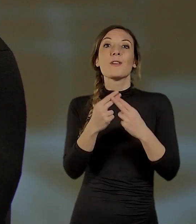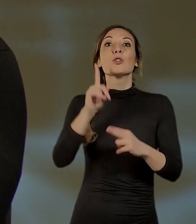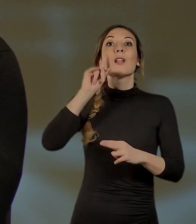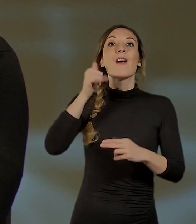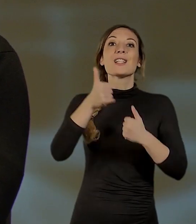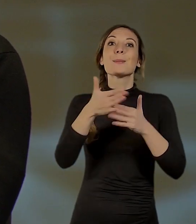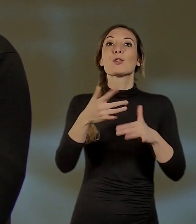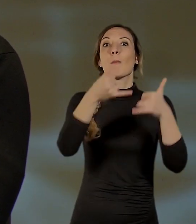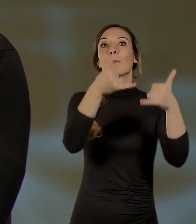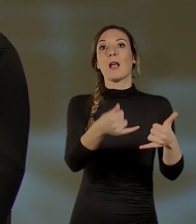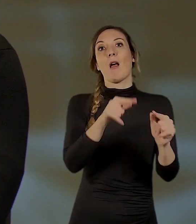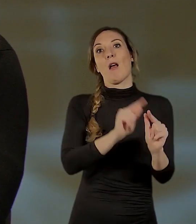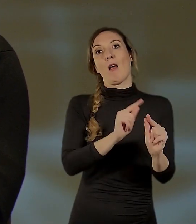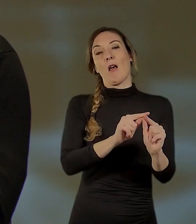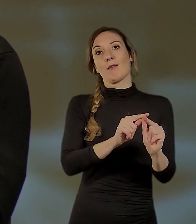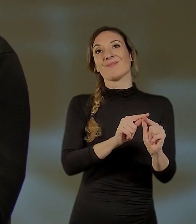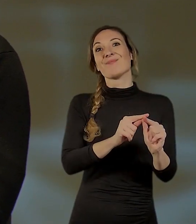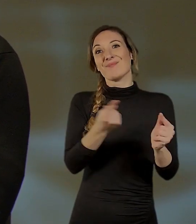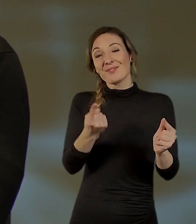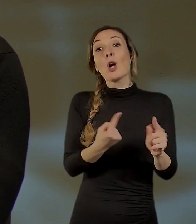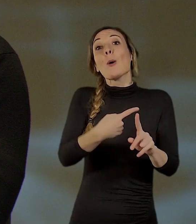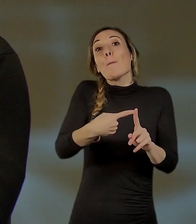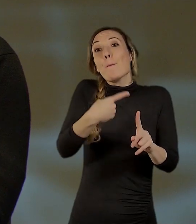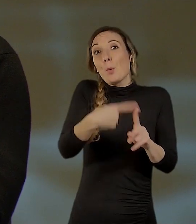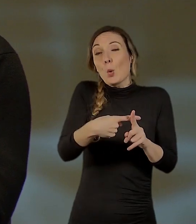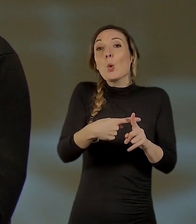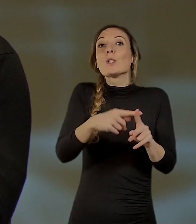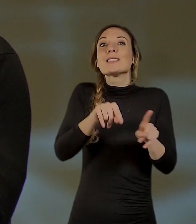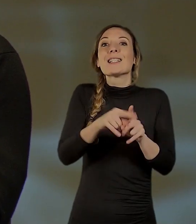with the city district or with the help of the city district